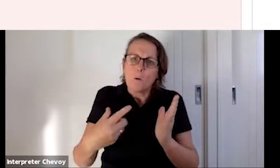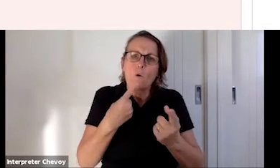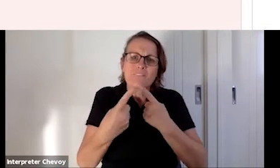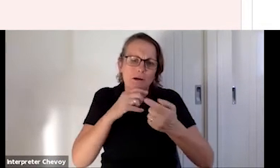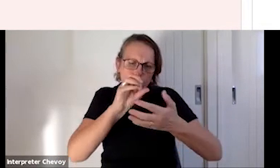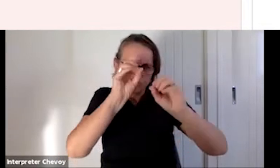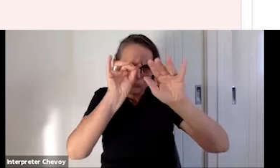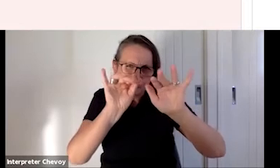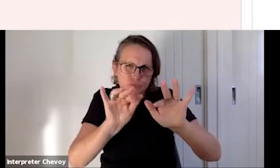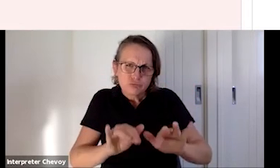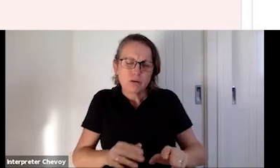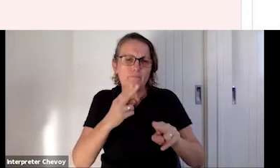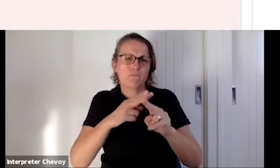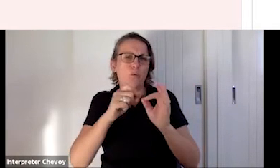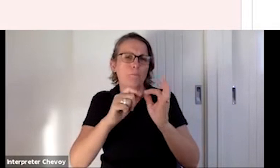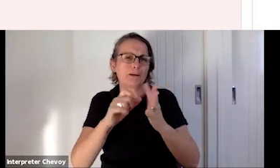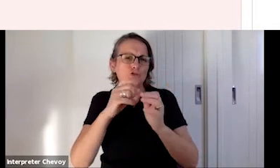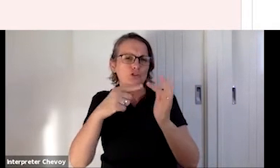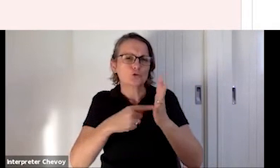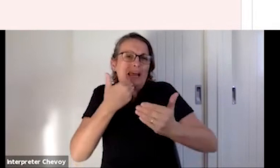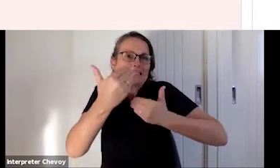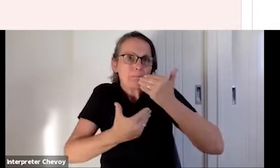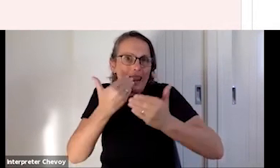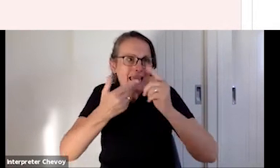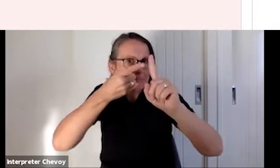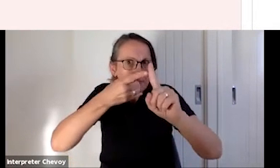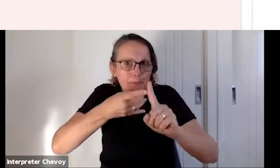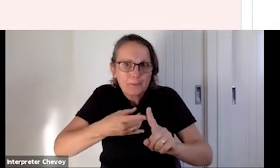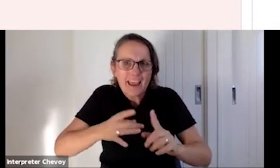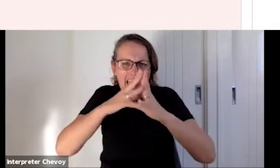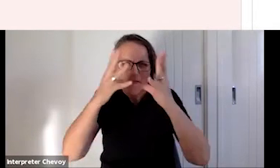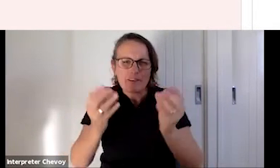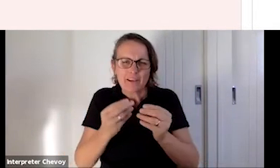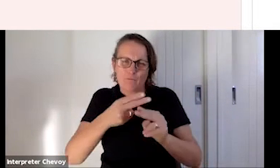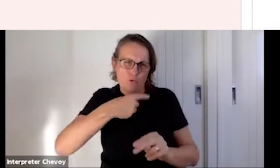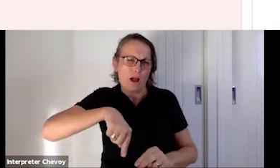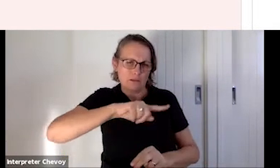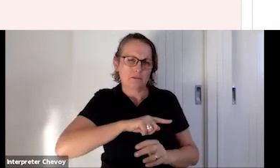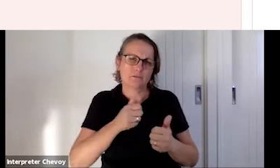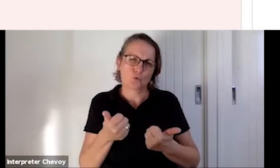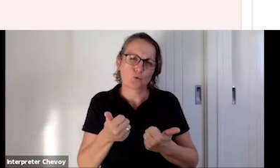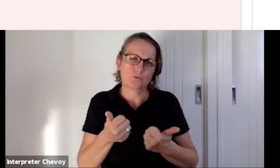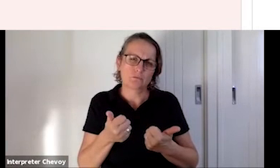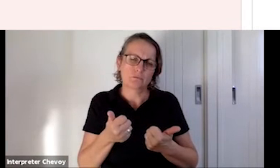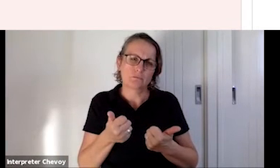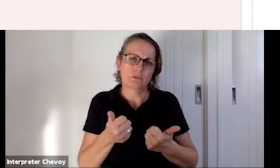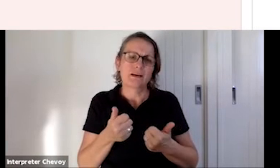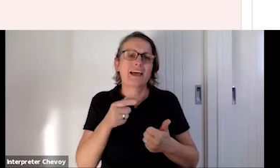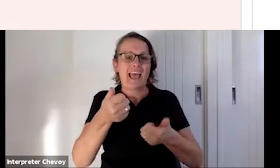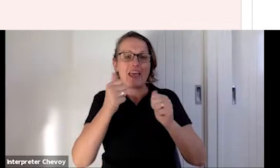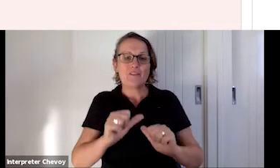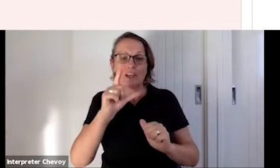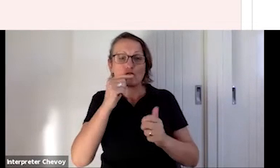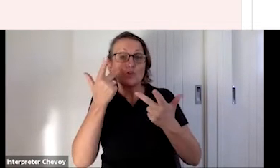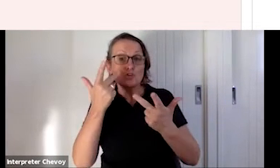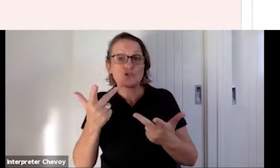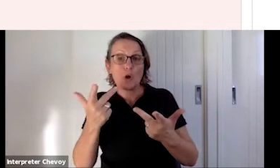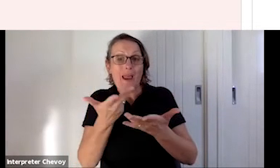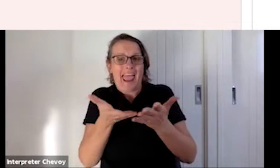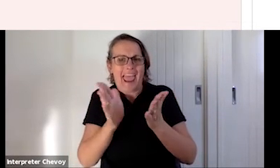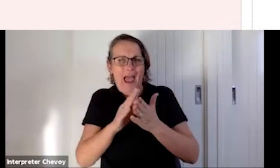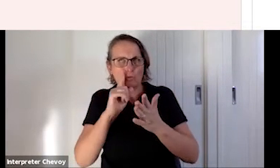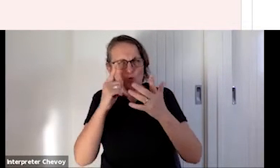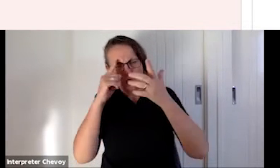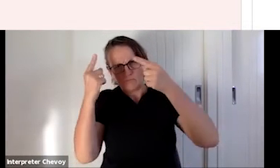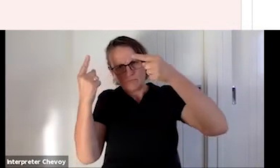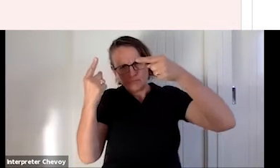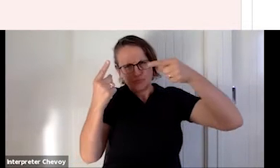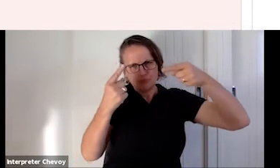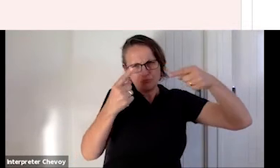into your budget if you're able to. To break down larger items into smaller items. So, say if you're